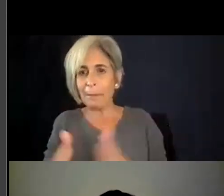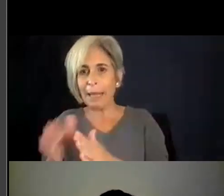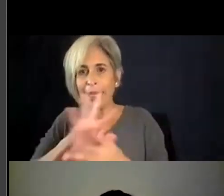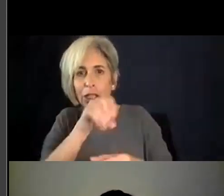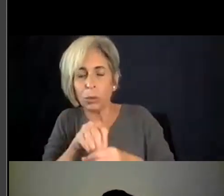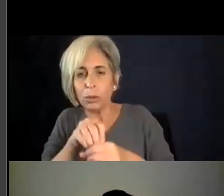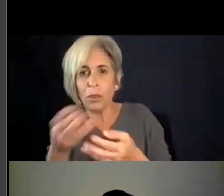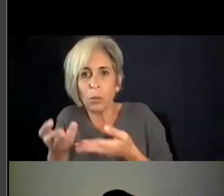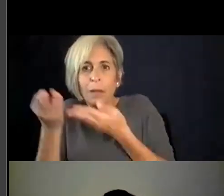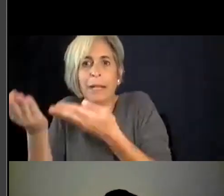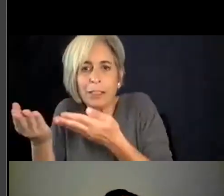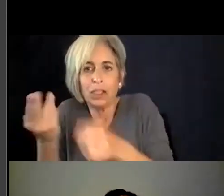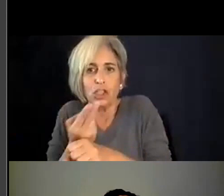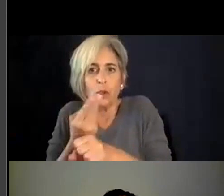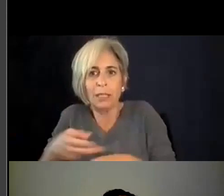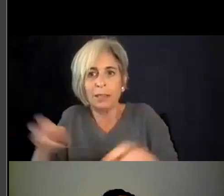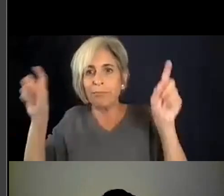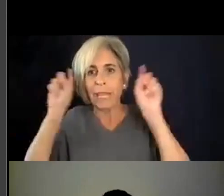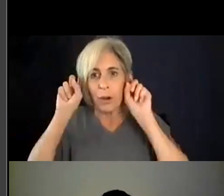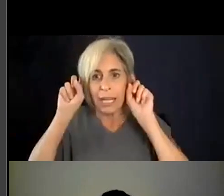utilizing hearing devices and it was suggested that I